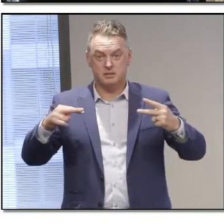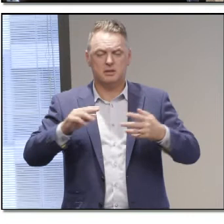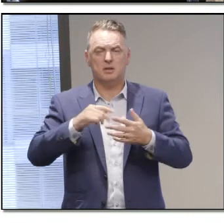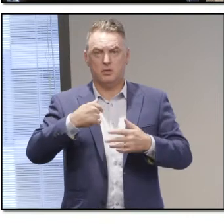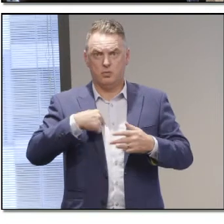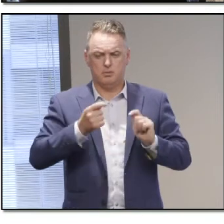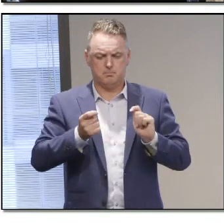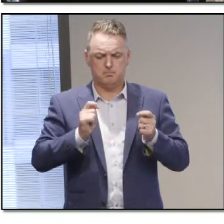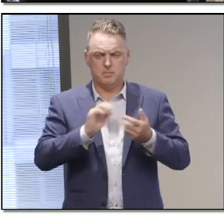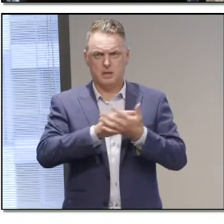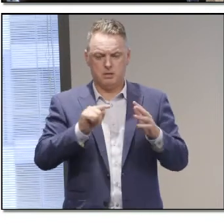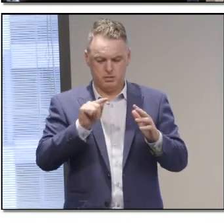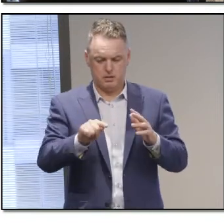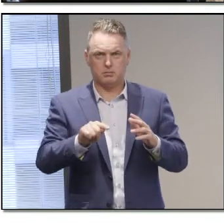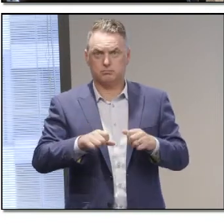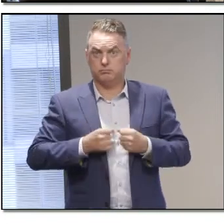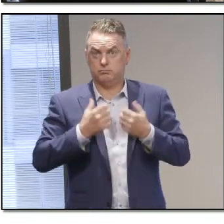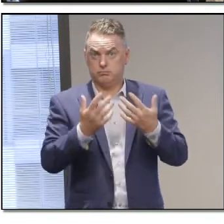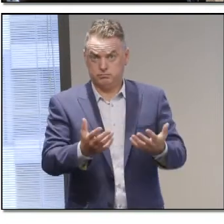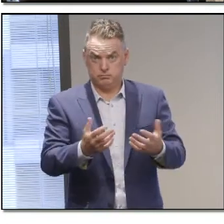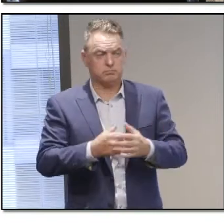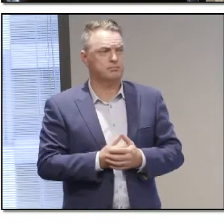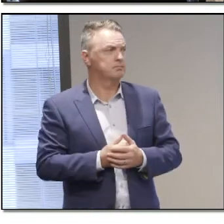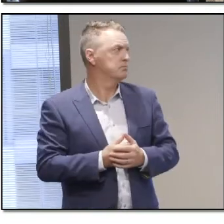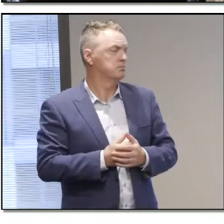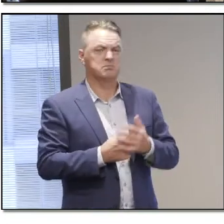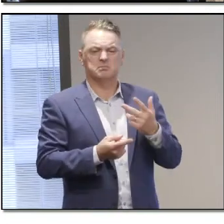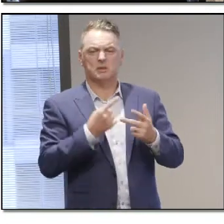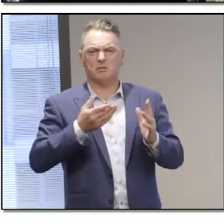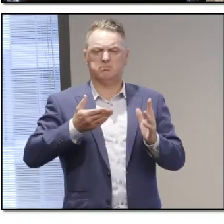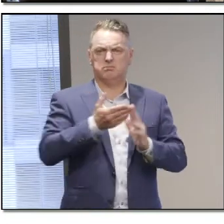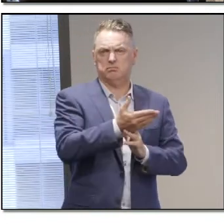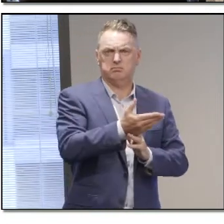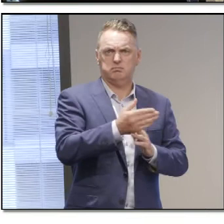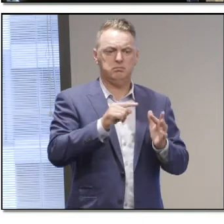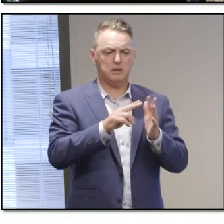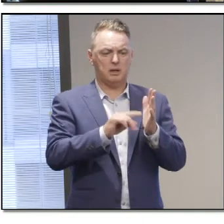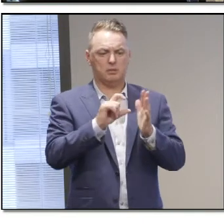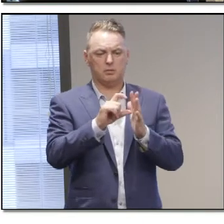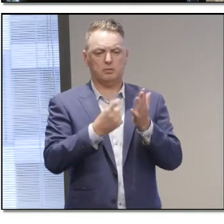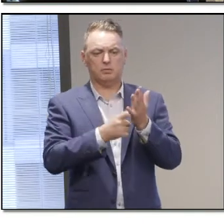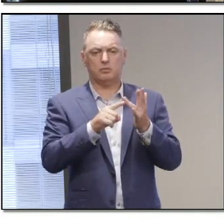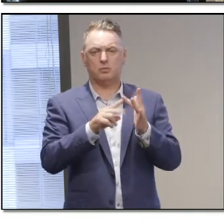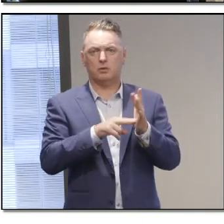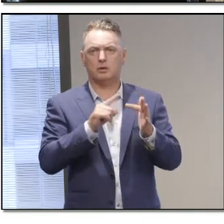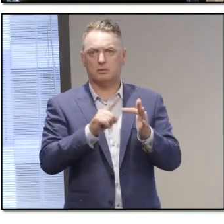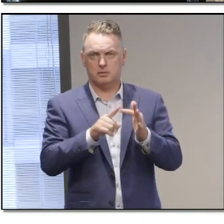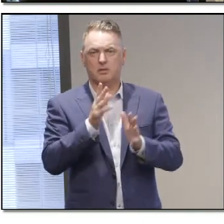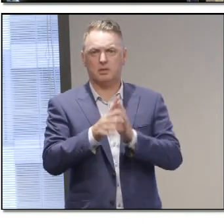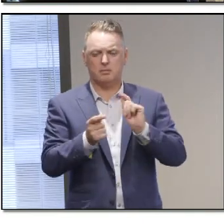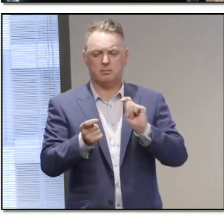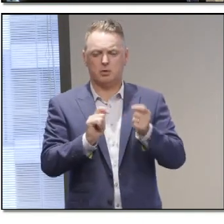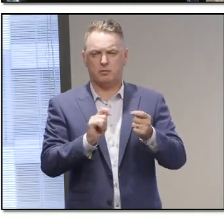expressed and functions, endocrine disruption, where it modifies aspects of the endocrine system,